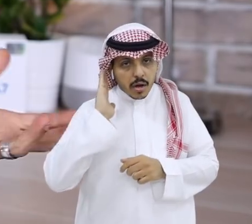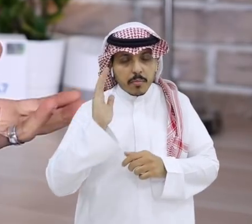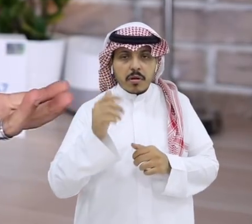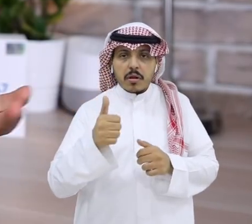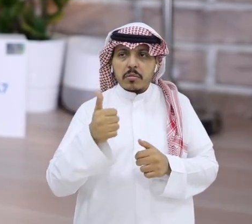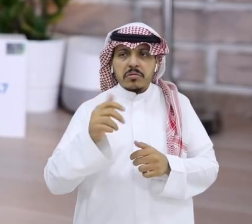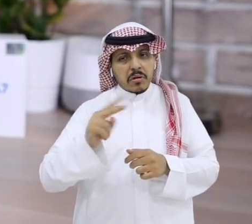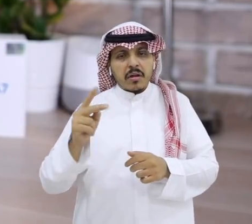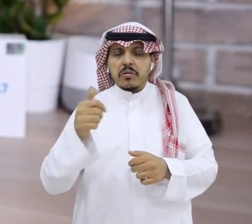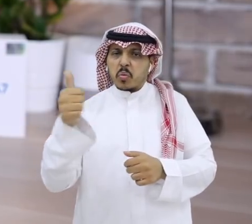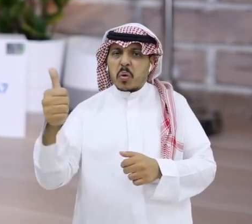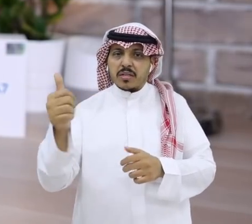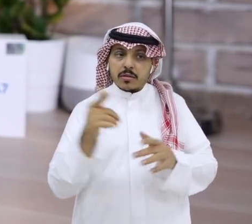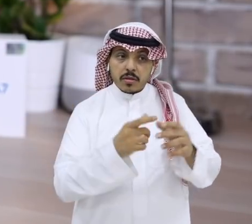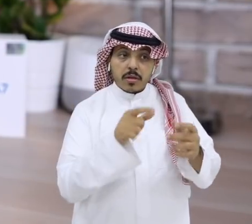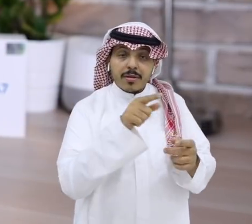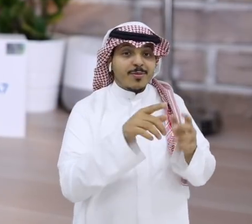Calls and messages are the same.